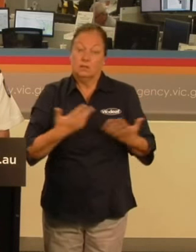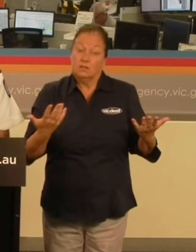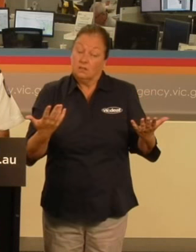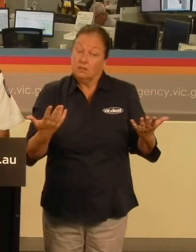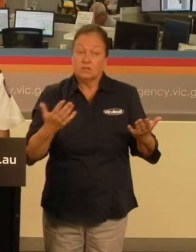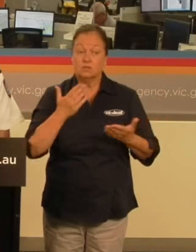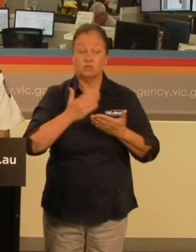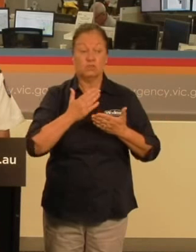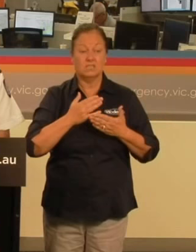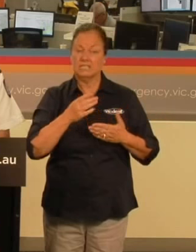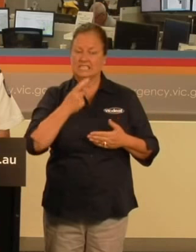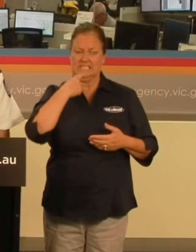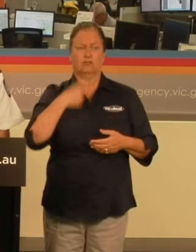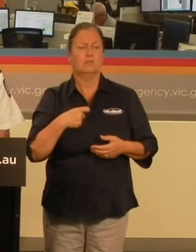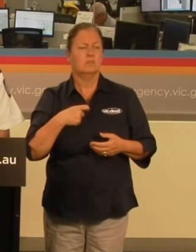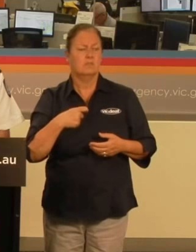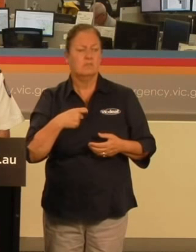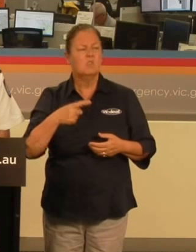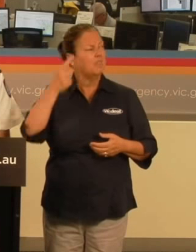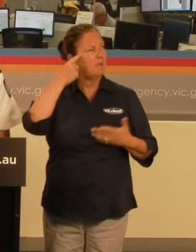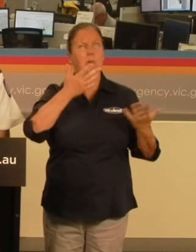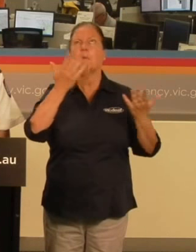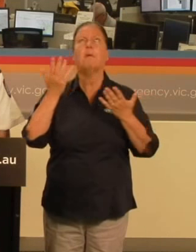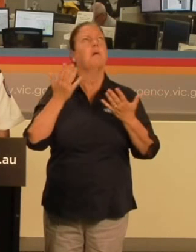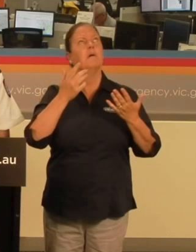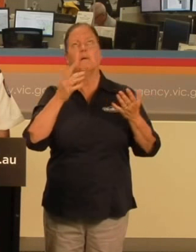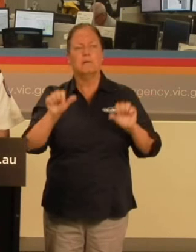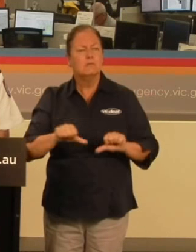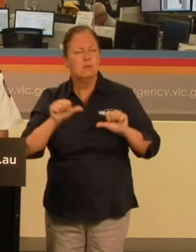sense that the winds remain strong or not that is something we don't always